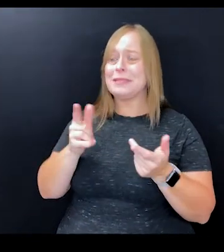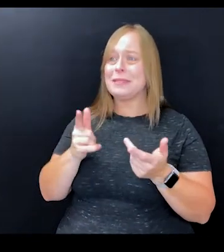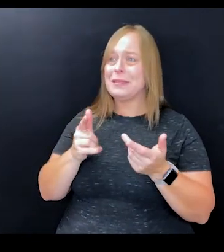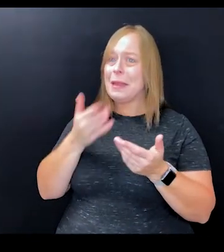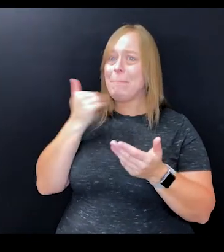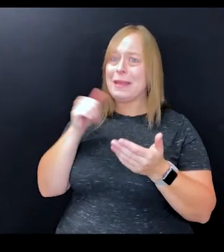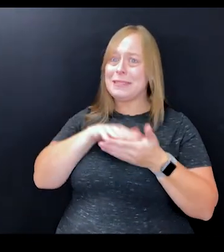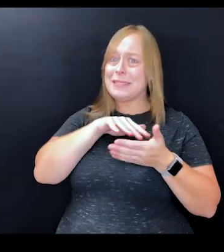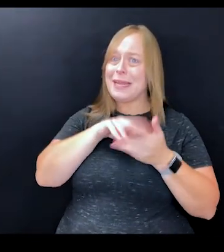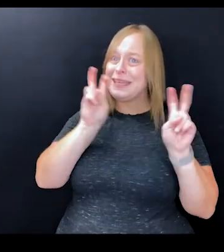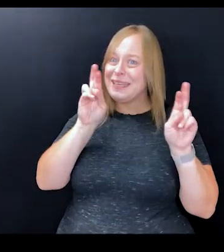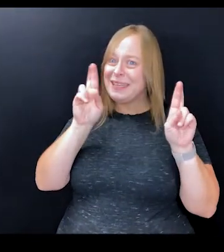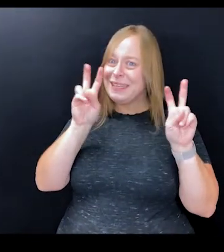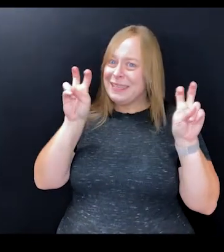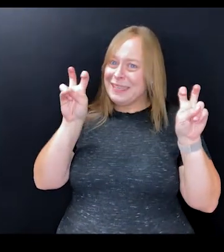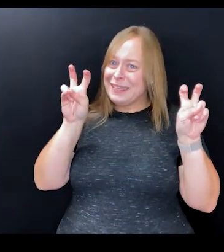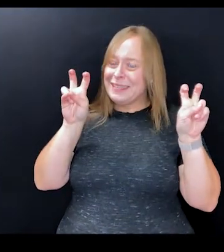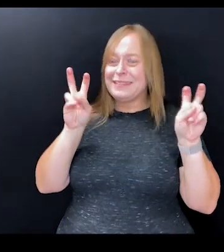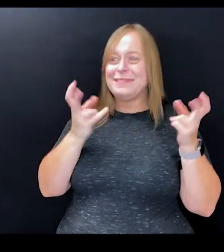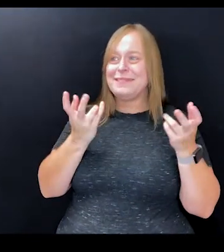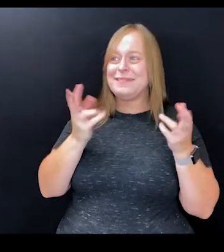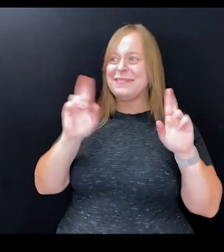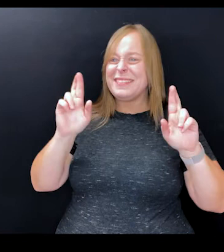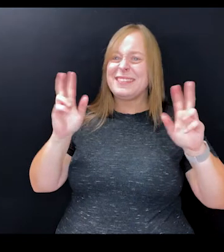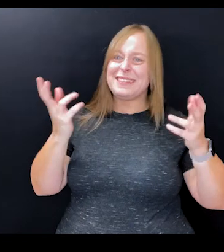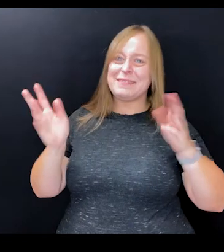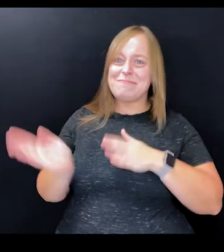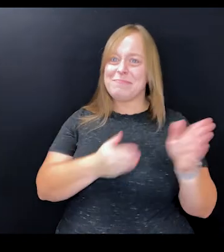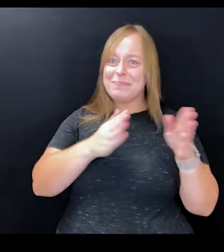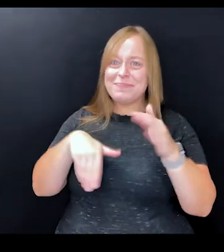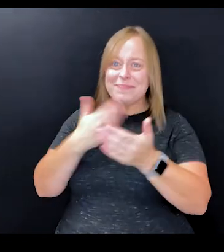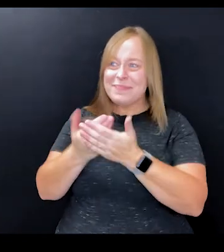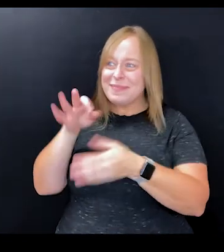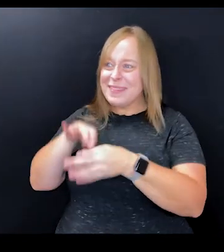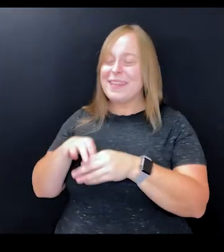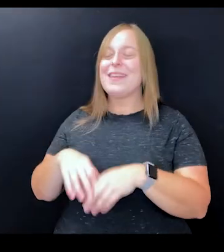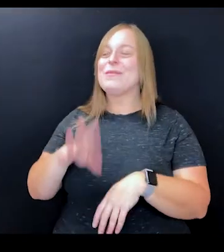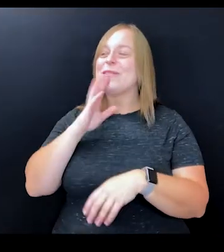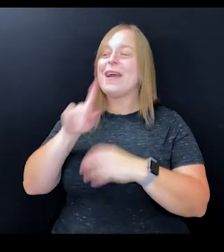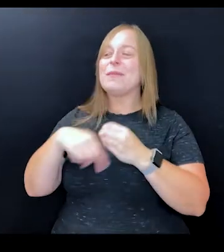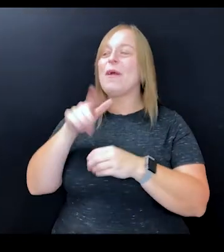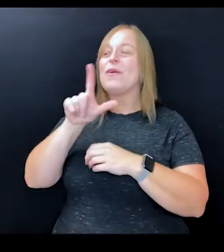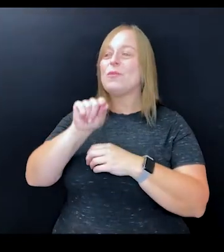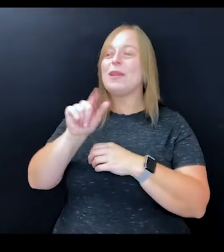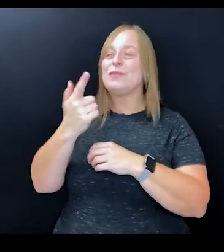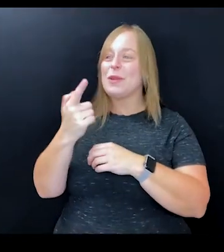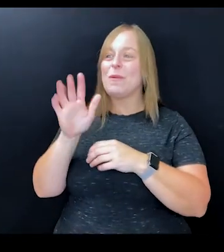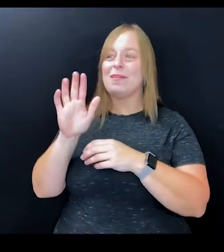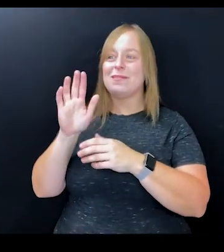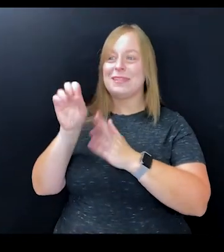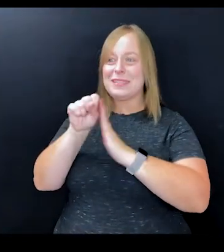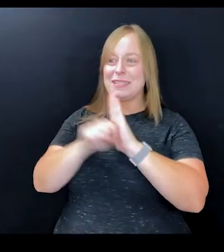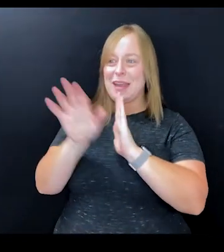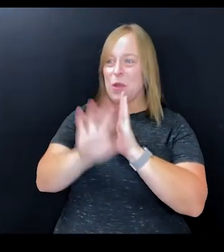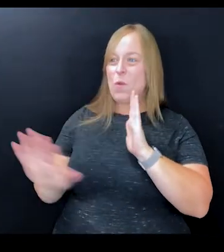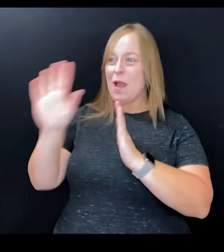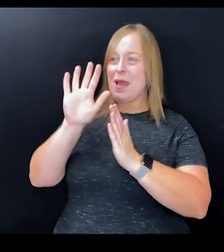It's best to study and prepare. And we talked a little bit about the 2021 statewide ballot proposals.